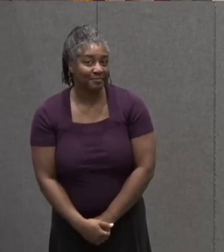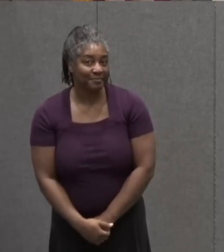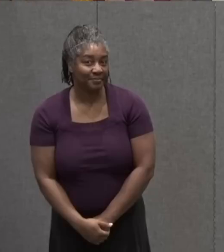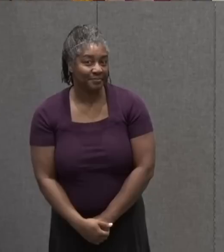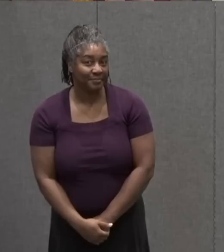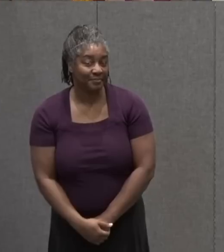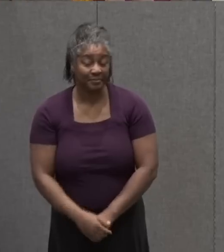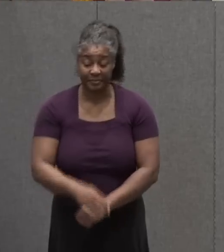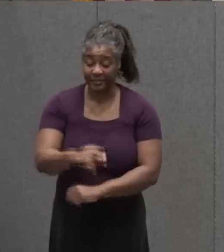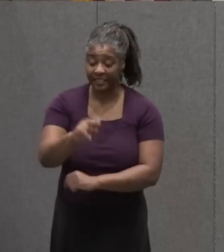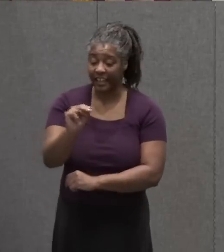n, nut, N